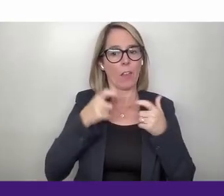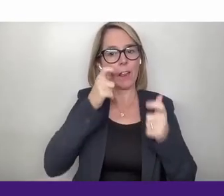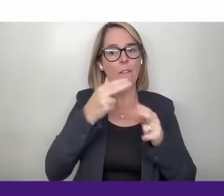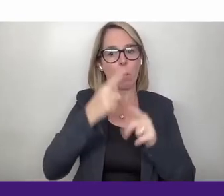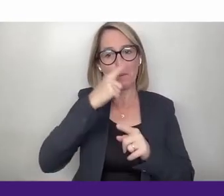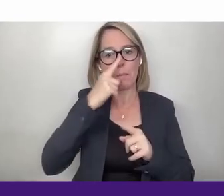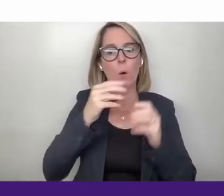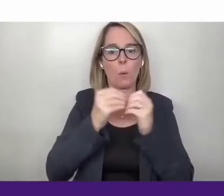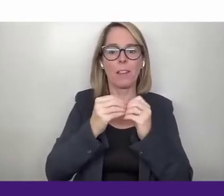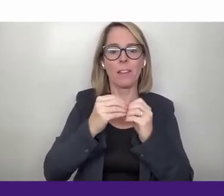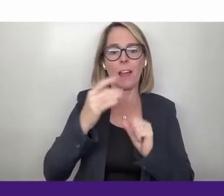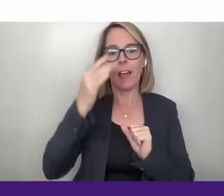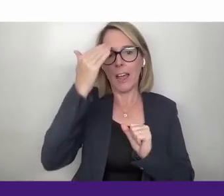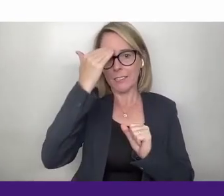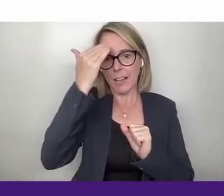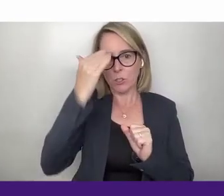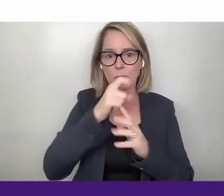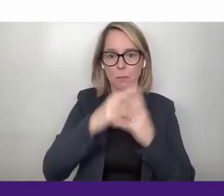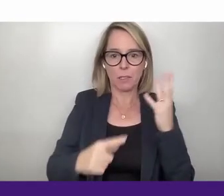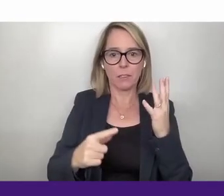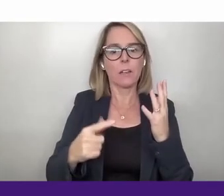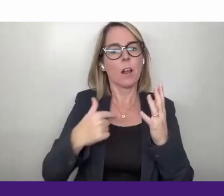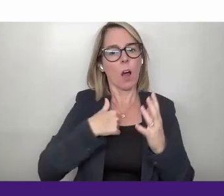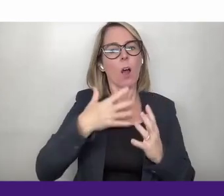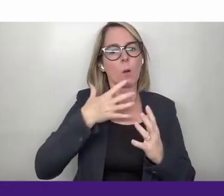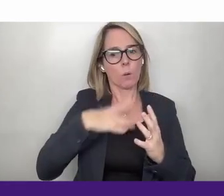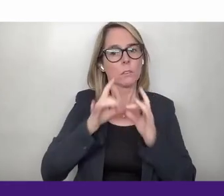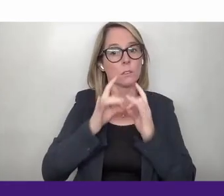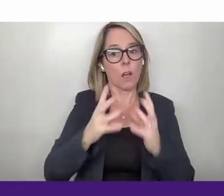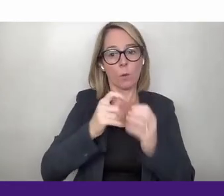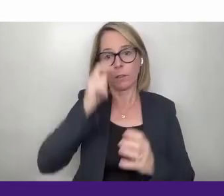I'd like to pay my respects to the Gadigal people as the traditional custodians of country